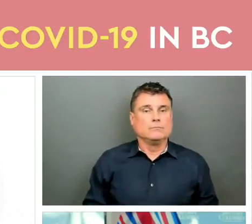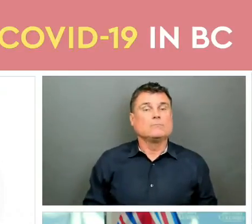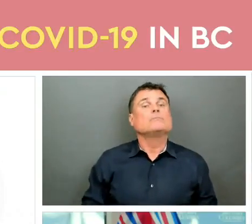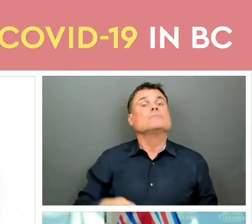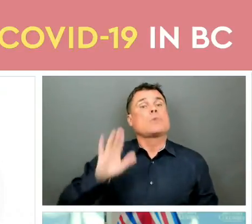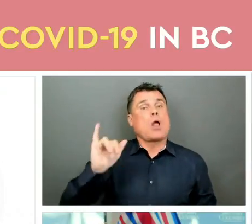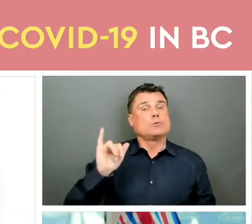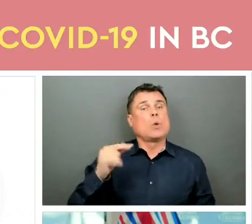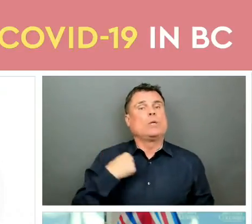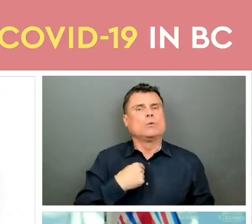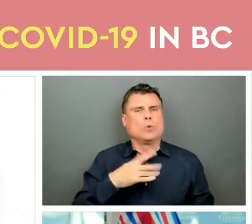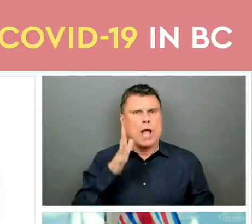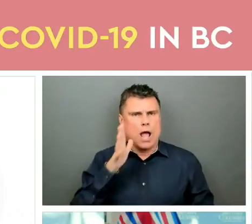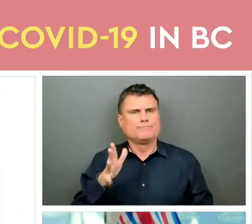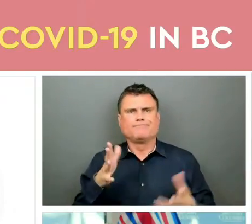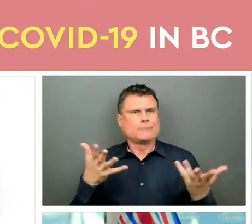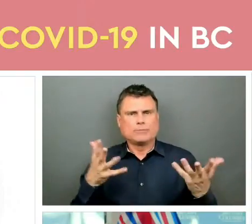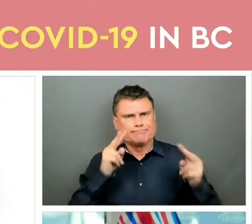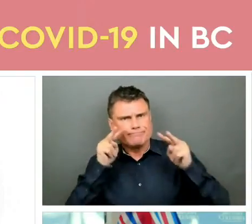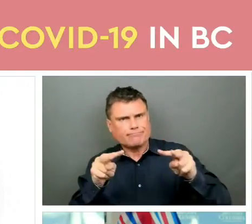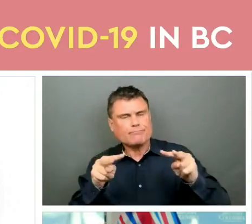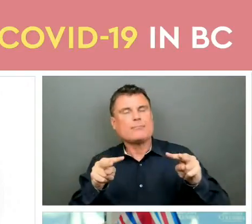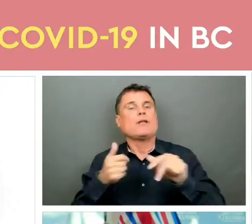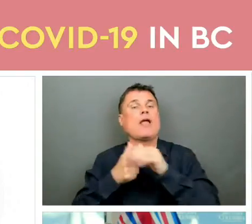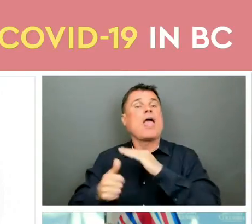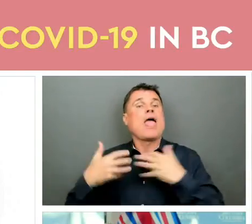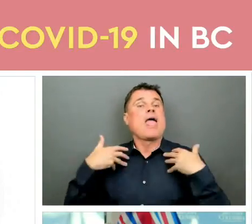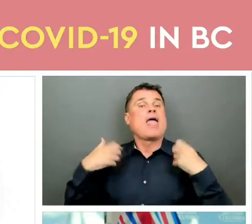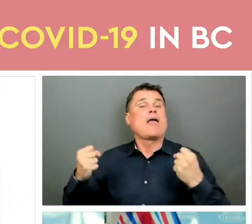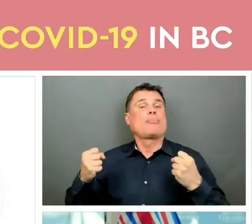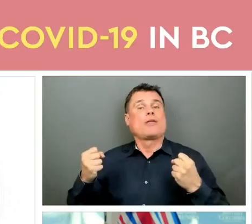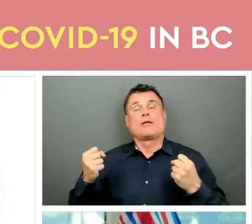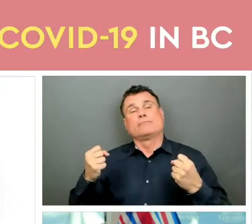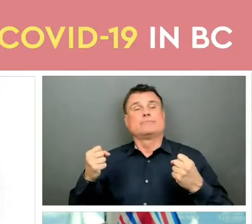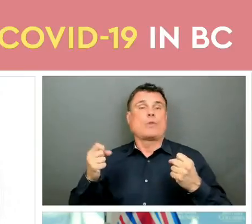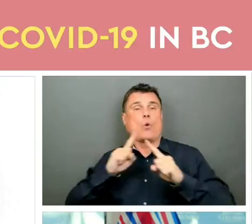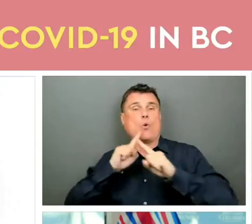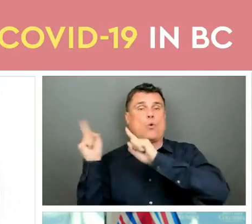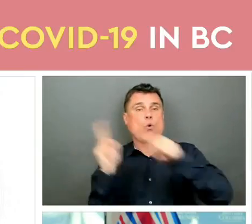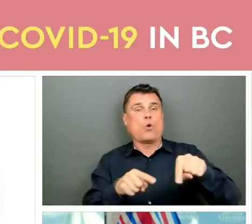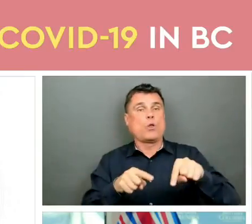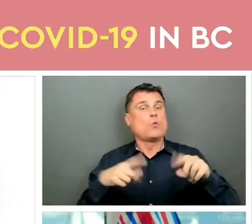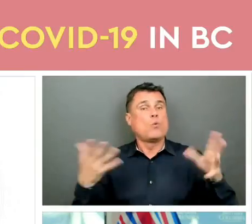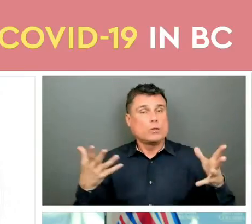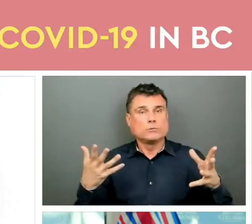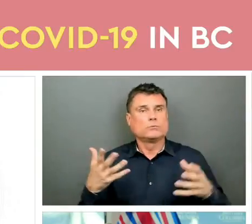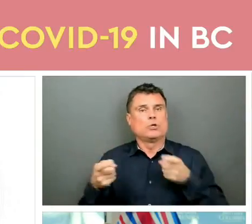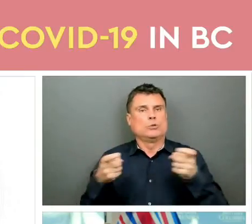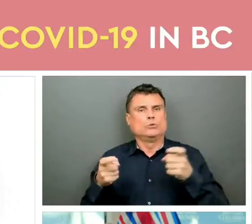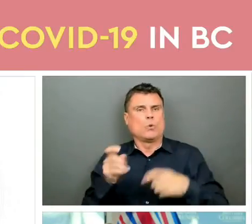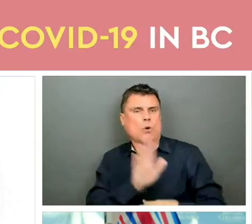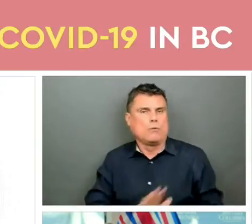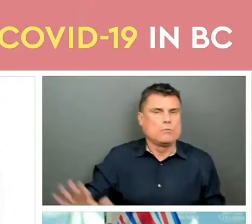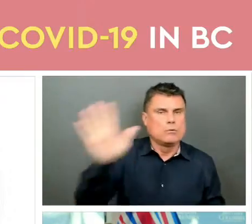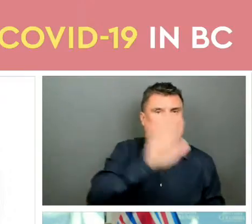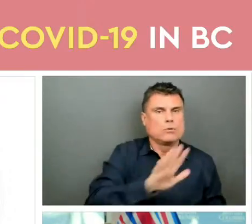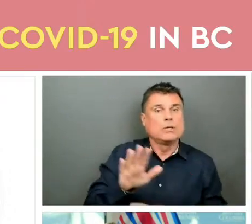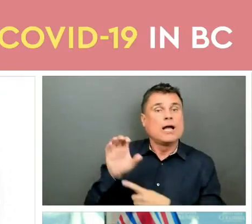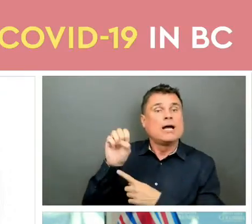shown to control all of the strains of the SARS COVID virus, including the variants of concern, including